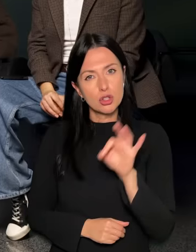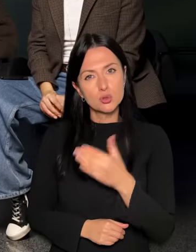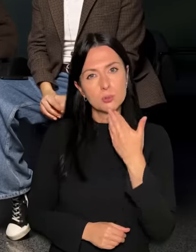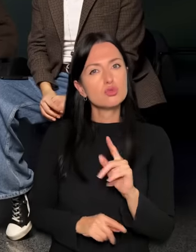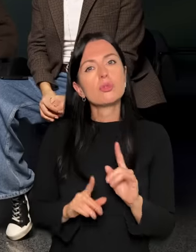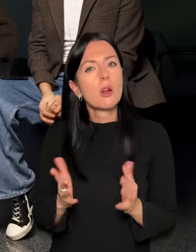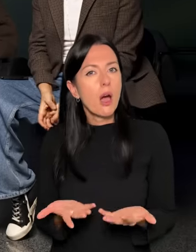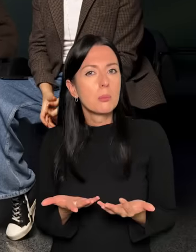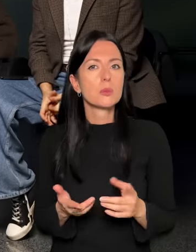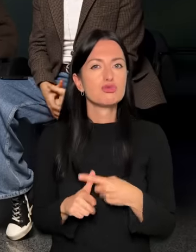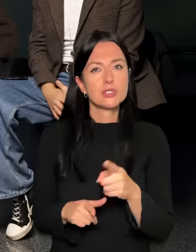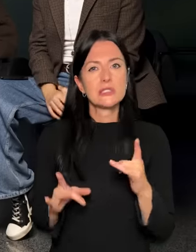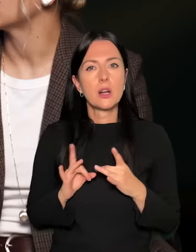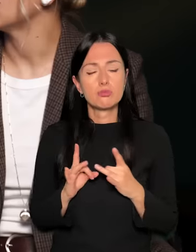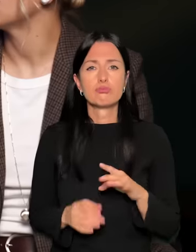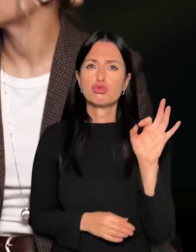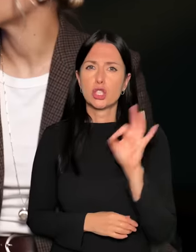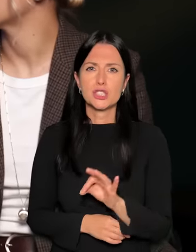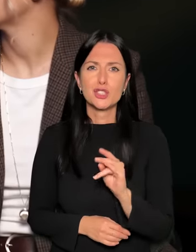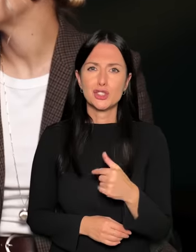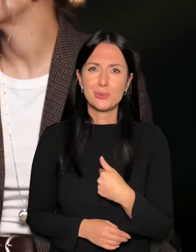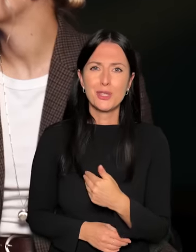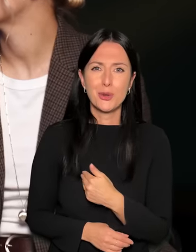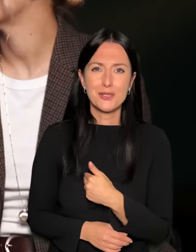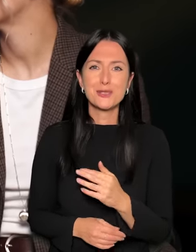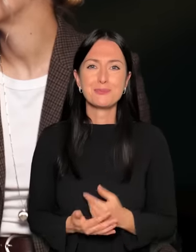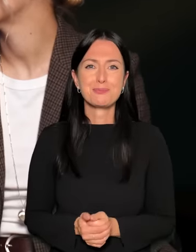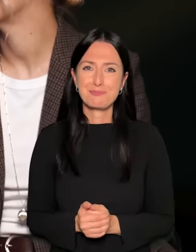How often do people ask you what happened, and does it bother you? More often than I'd like.